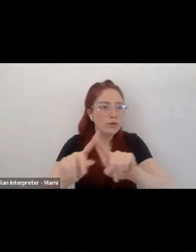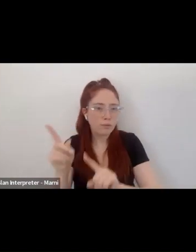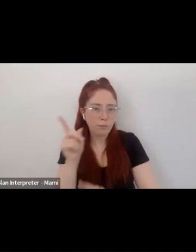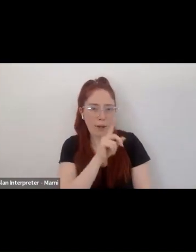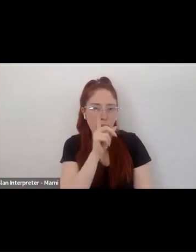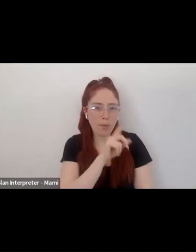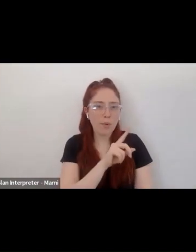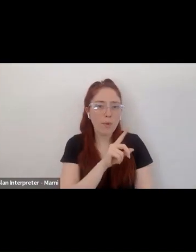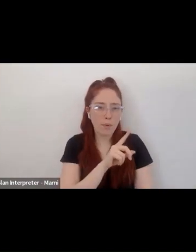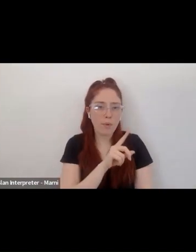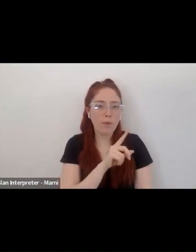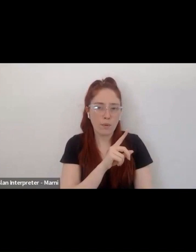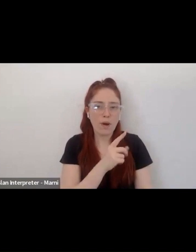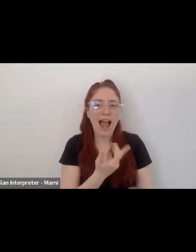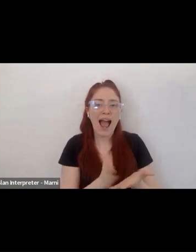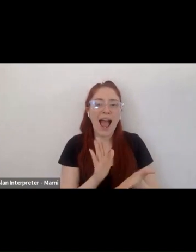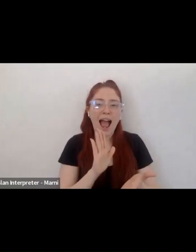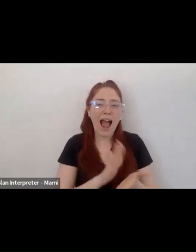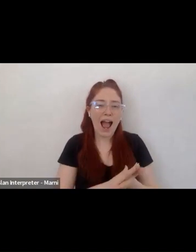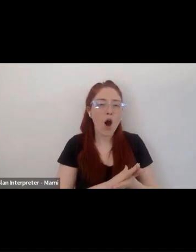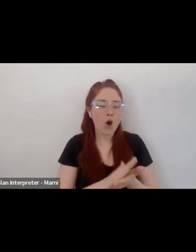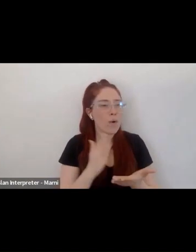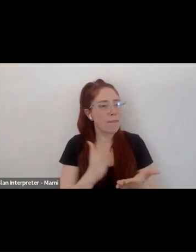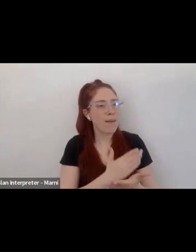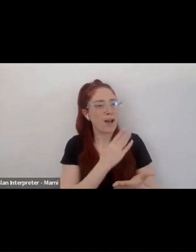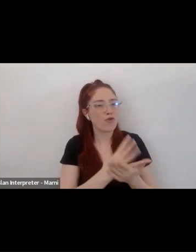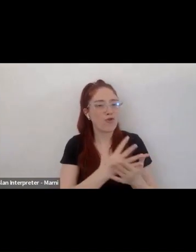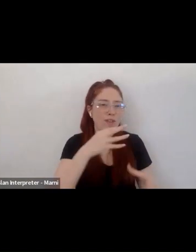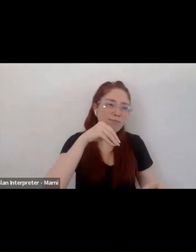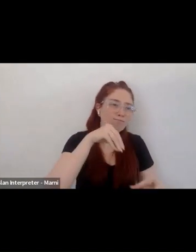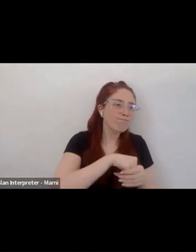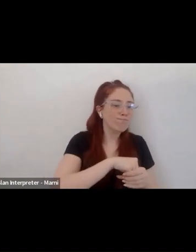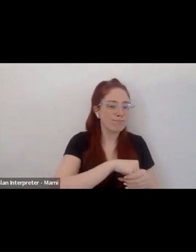that across the community. So it's, it's a very different